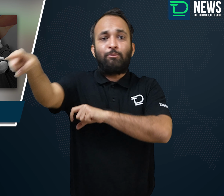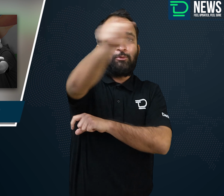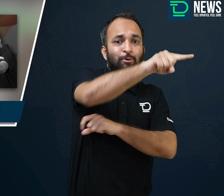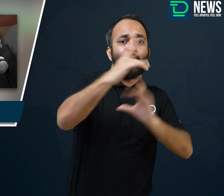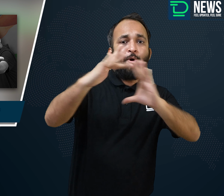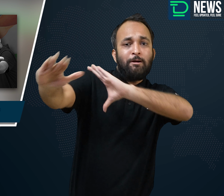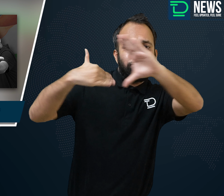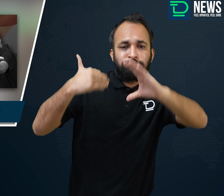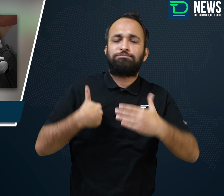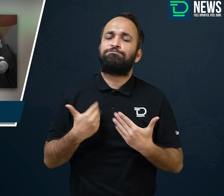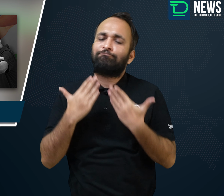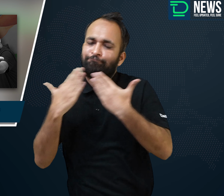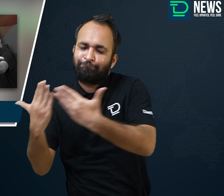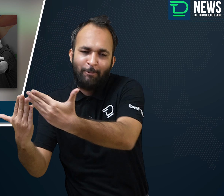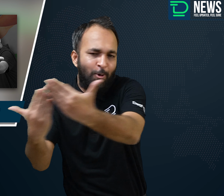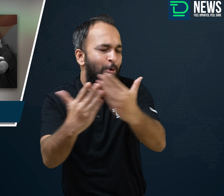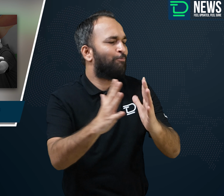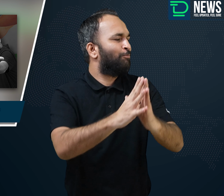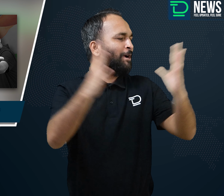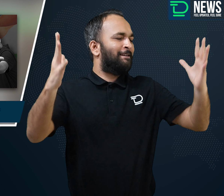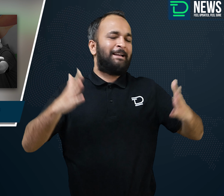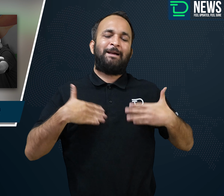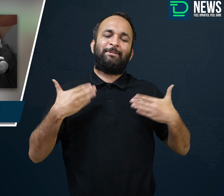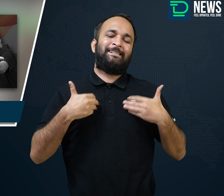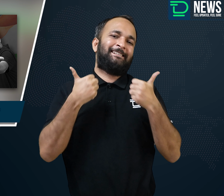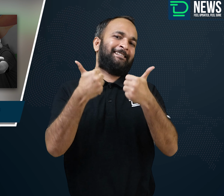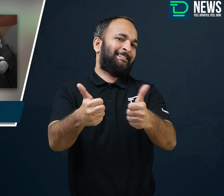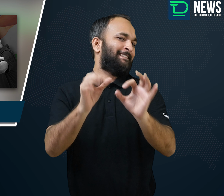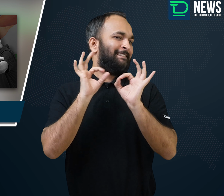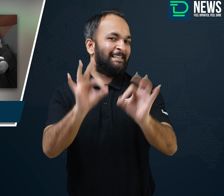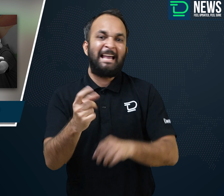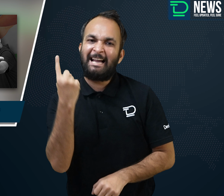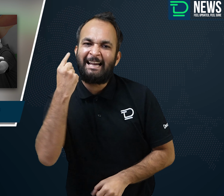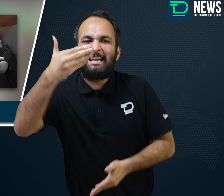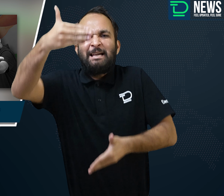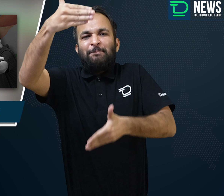We thank everyone who sent the videos.